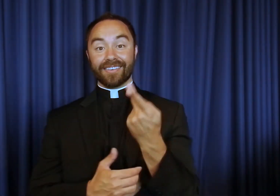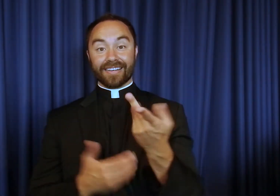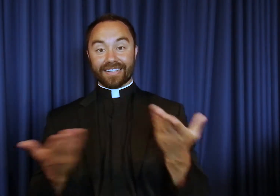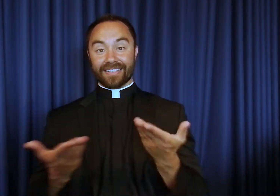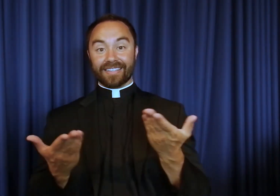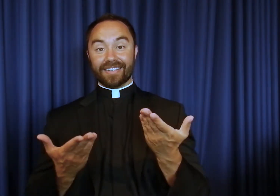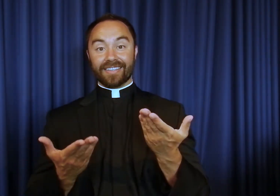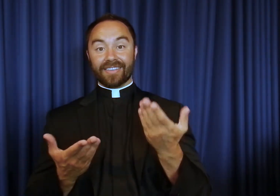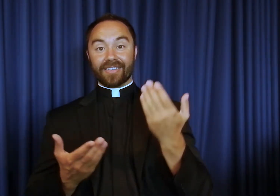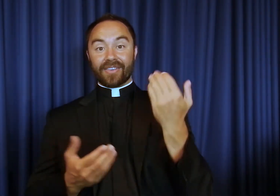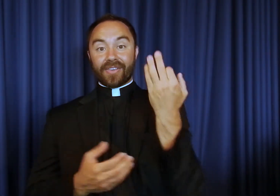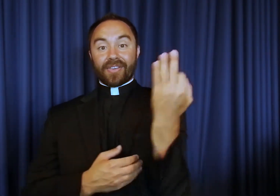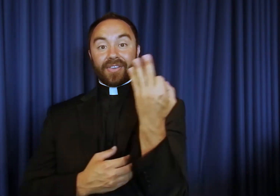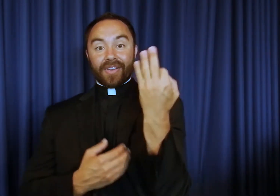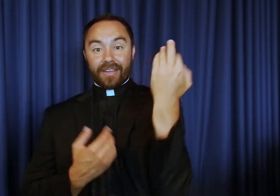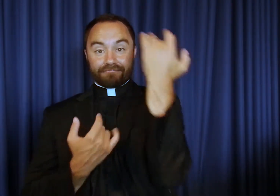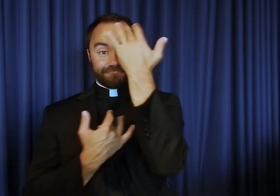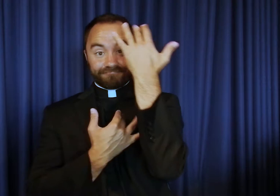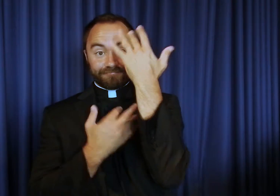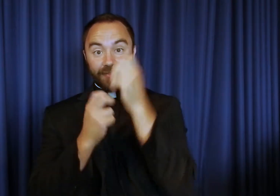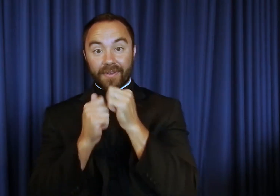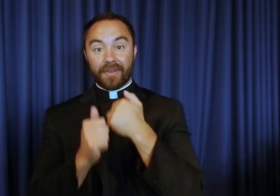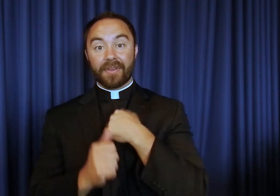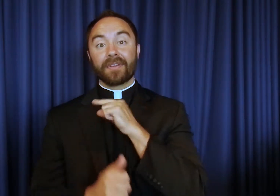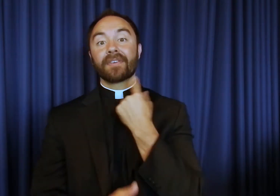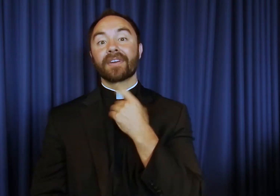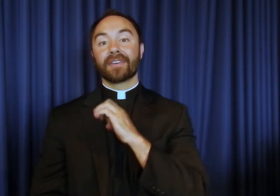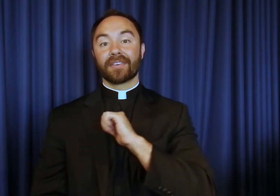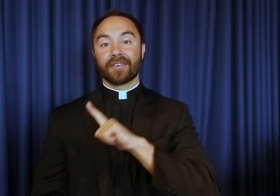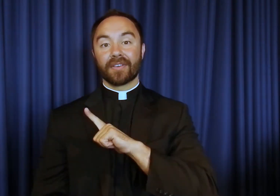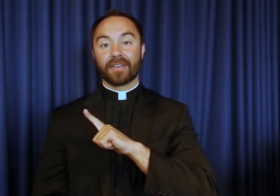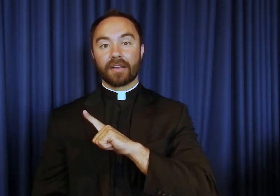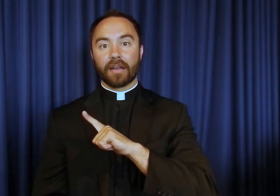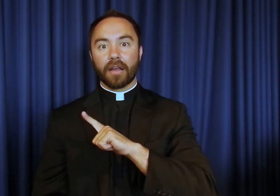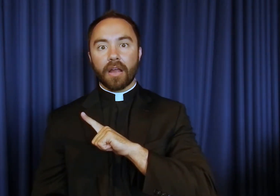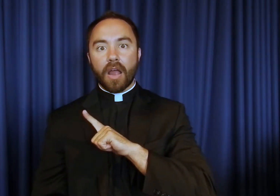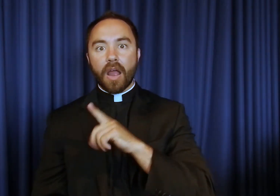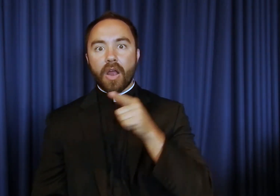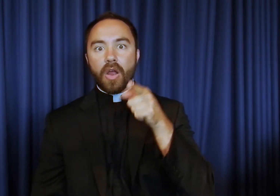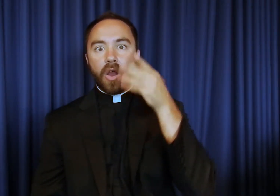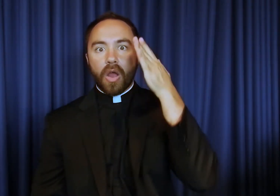Hi and welcome back to Friday Reflections with myself Father Sean